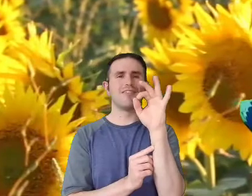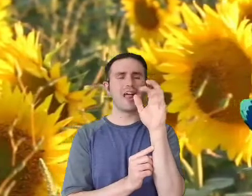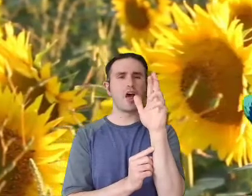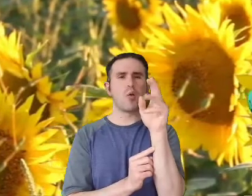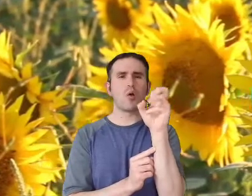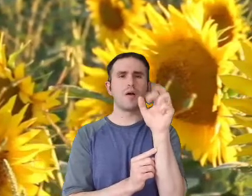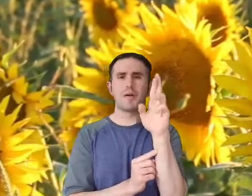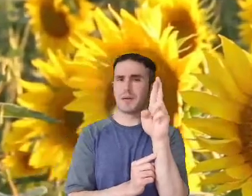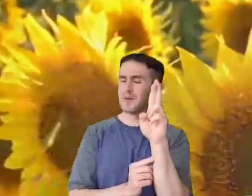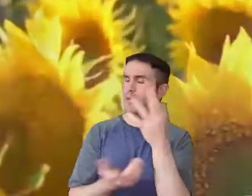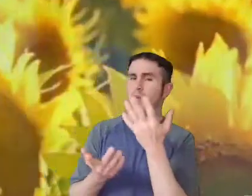Look at the daffodil there!